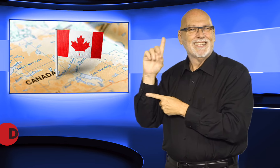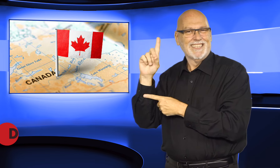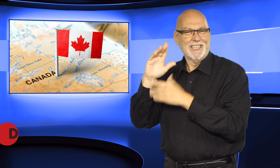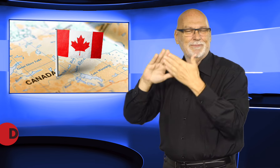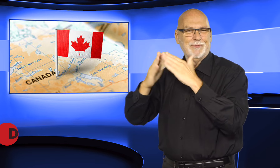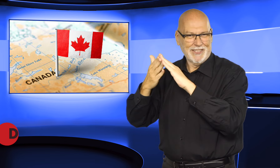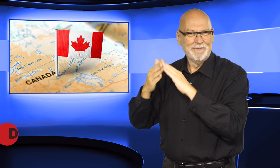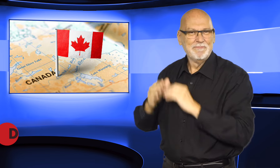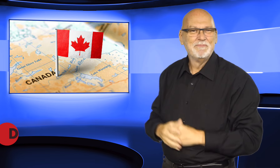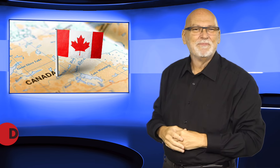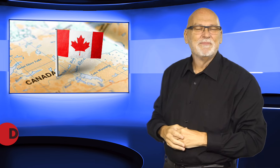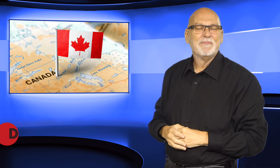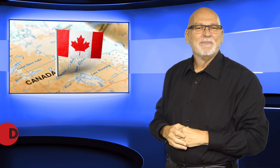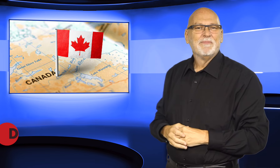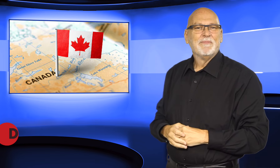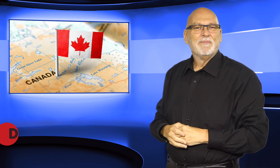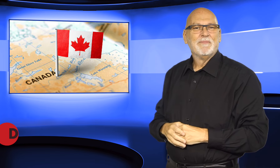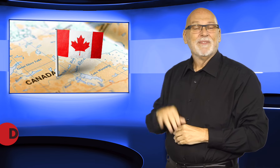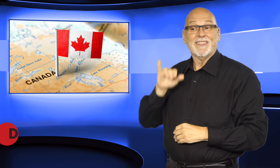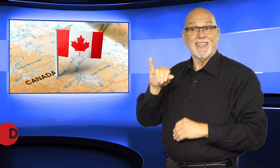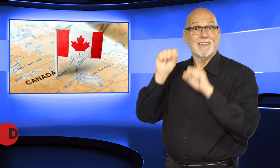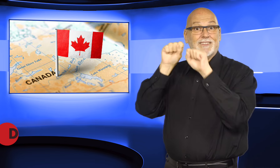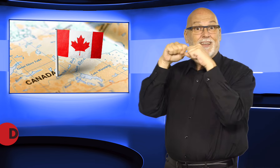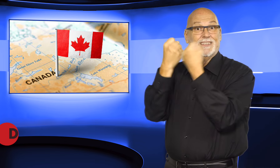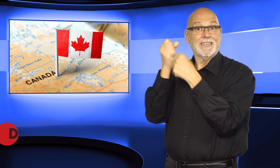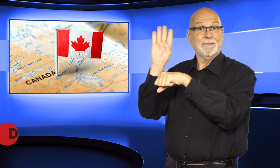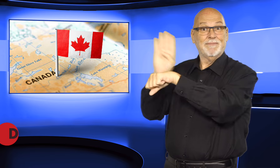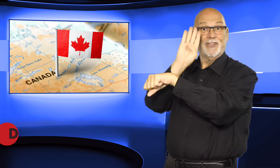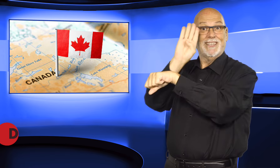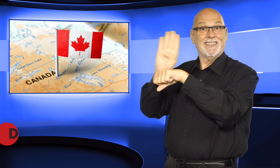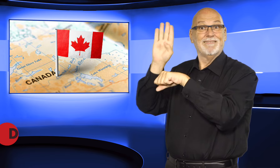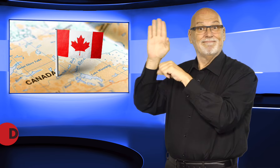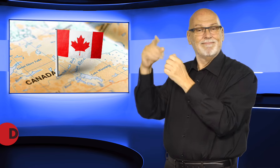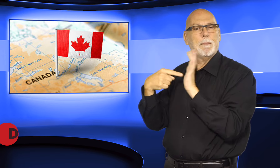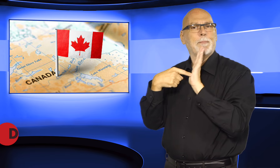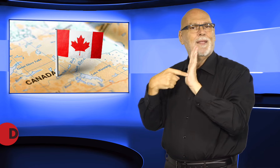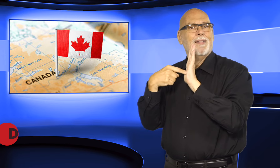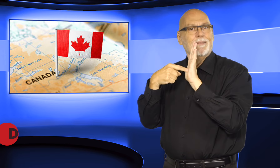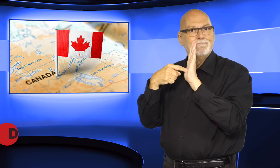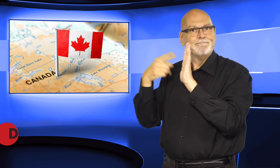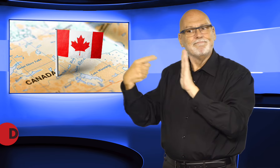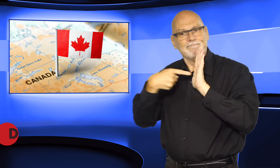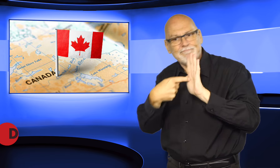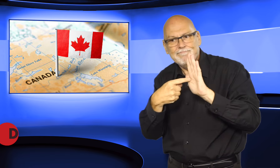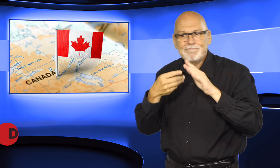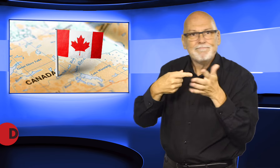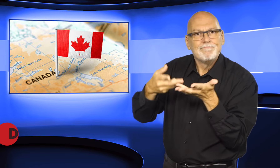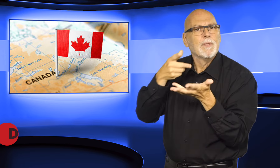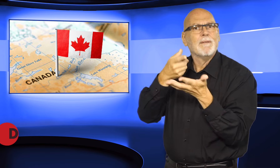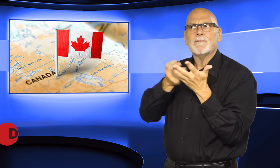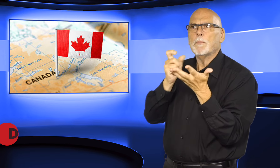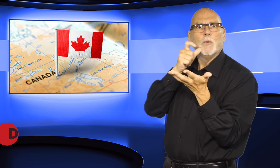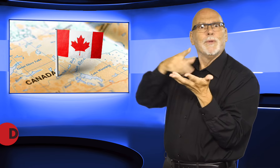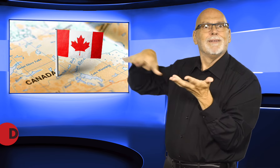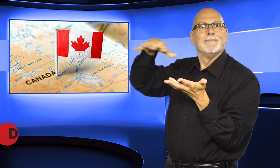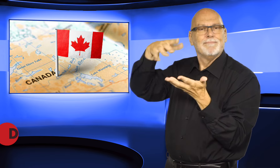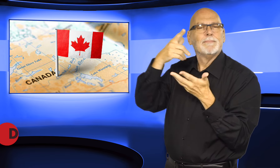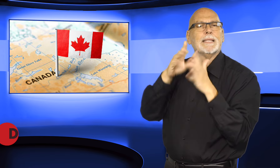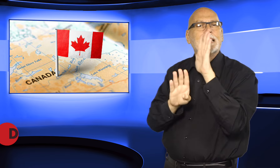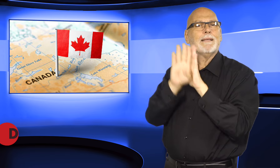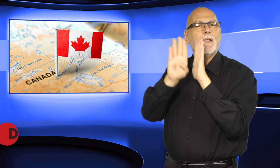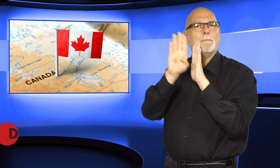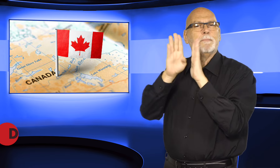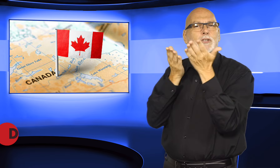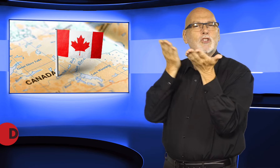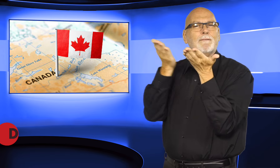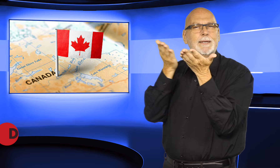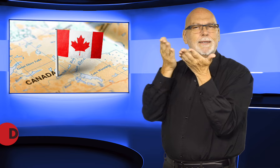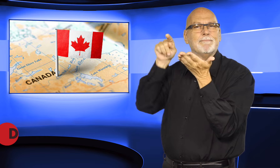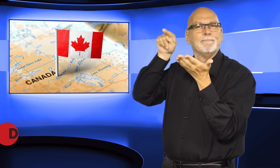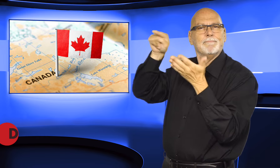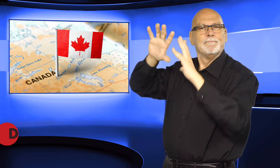It is a social enterprise model through their Developmental Services,